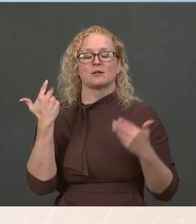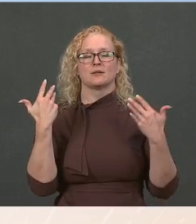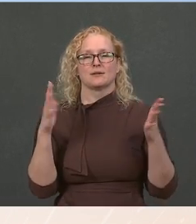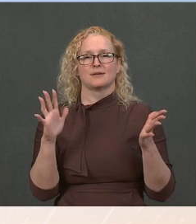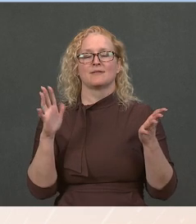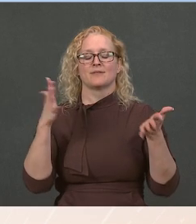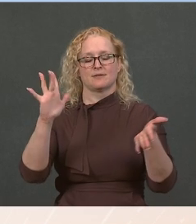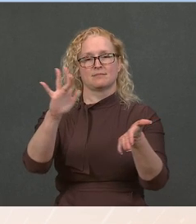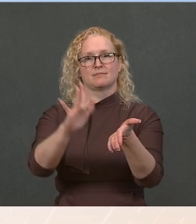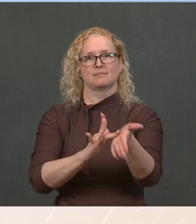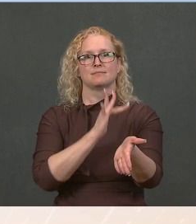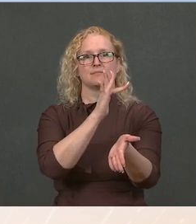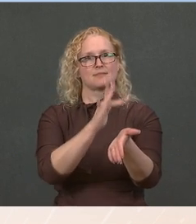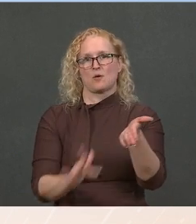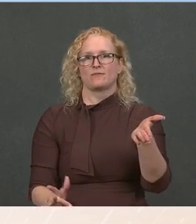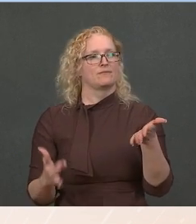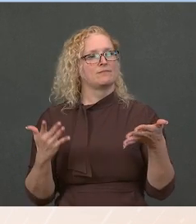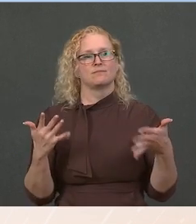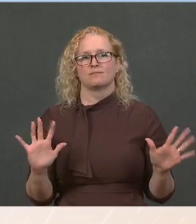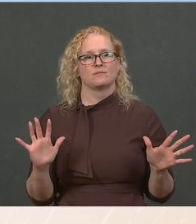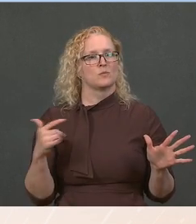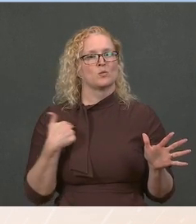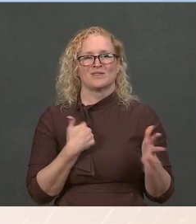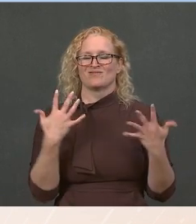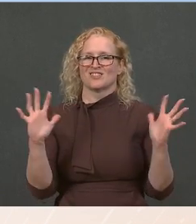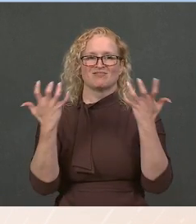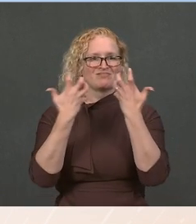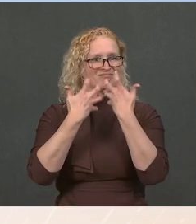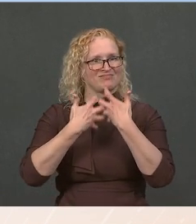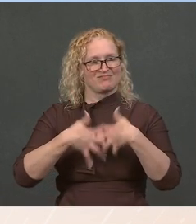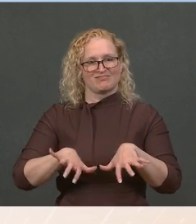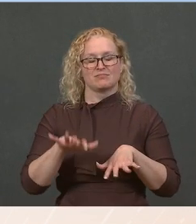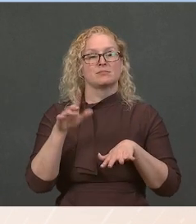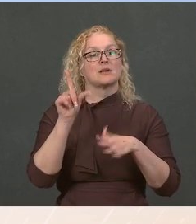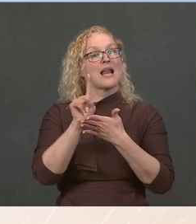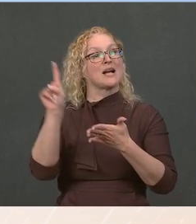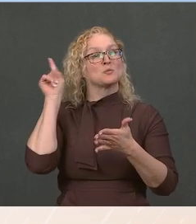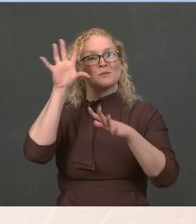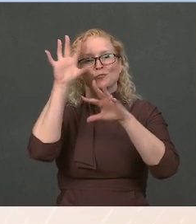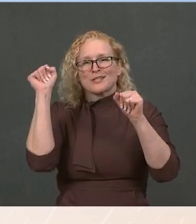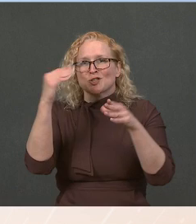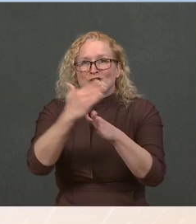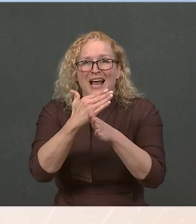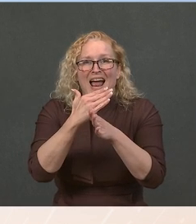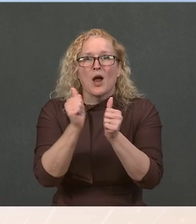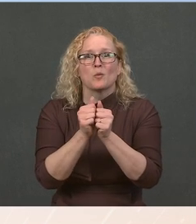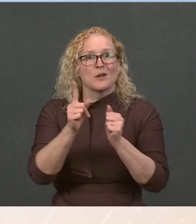that he put out last week, as you all know. And as the Joint Committee on Taxation, which is what we've been talking about,